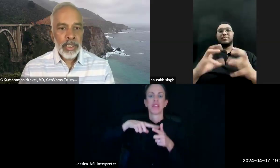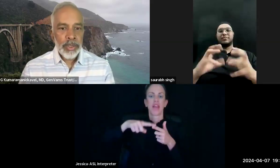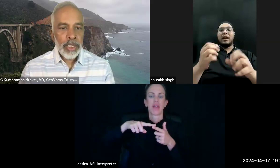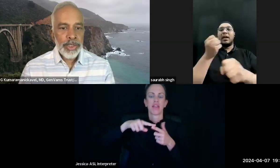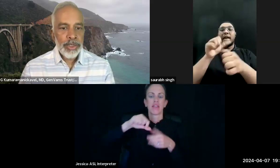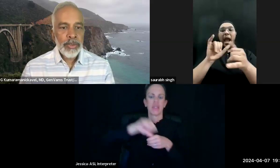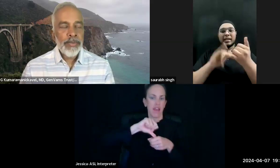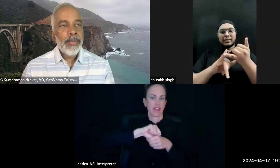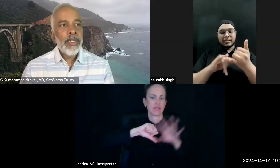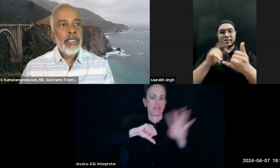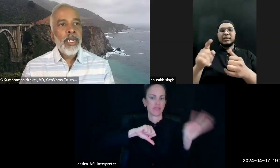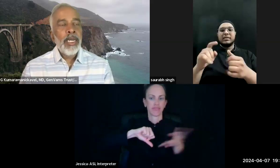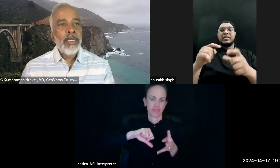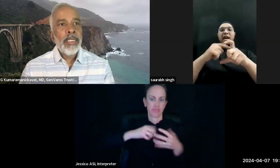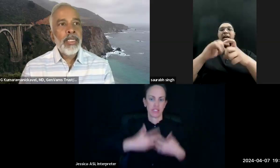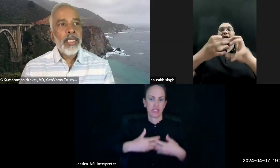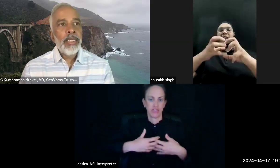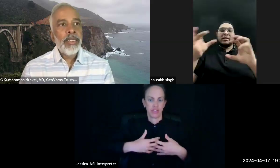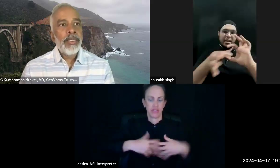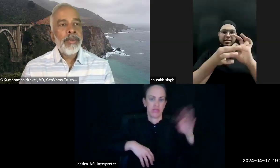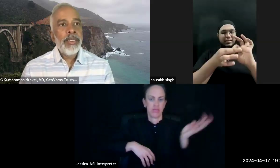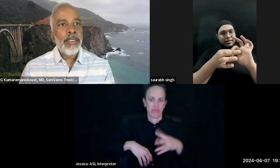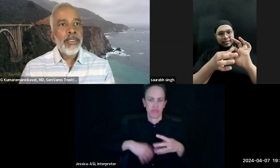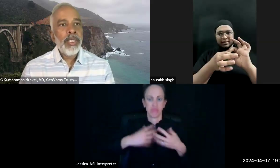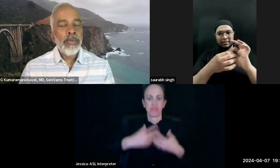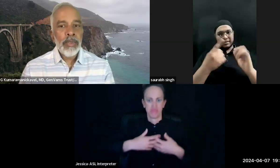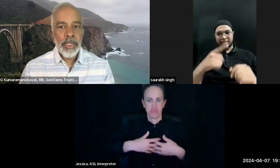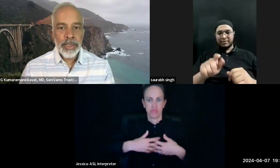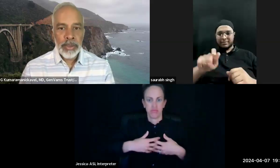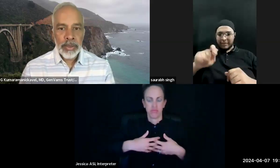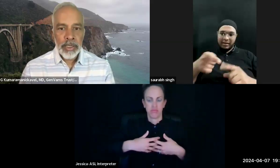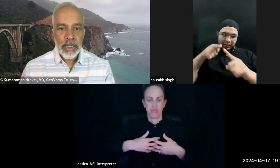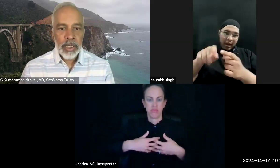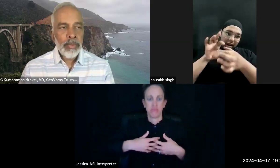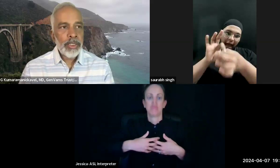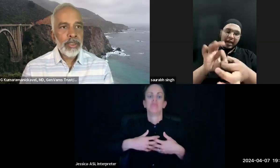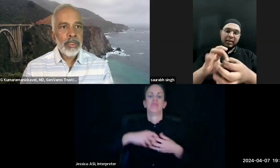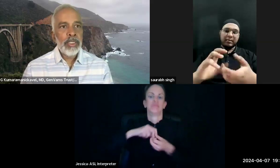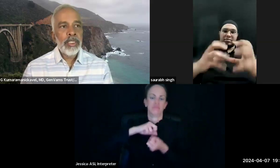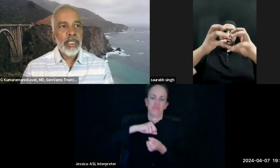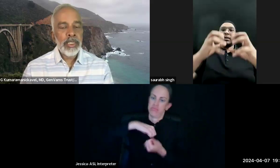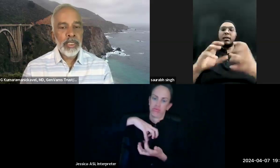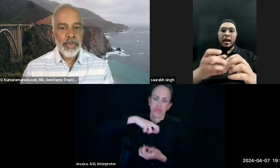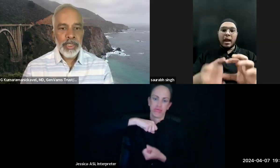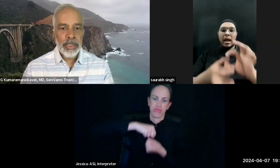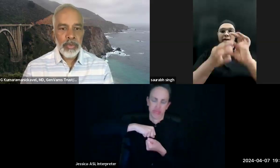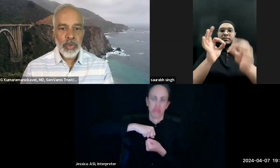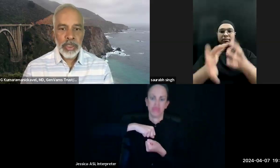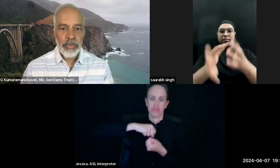into the engine. and then you have combustion and the combustion creates a pressure, moves the